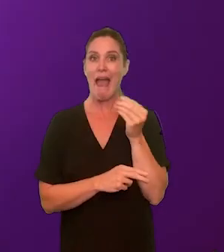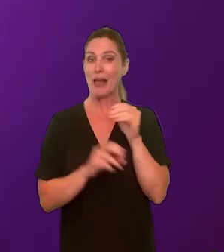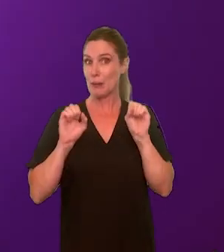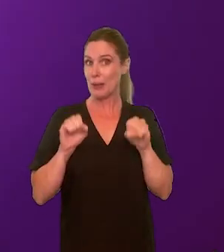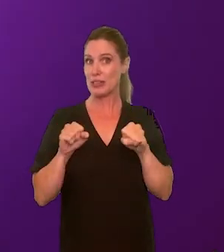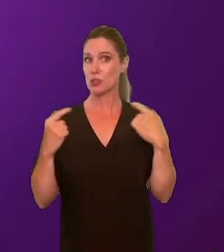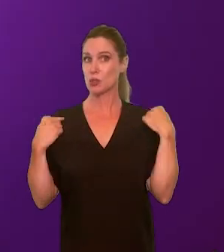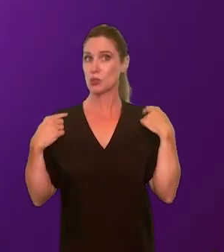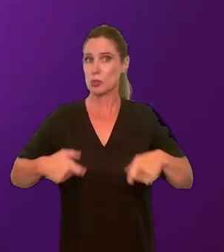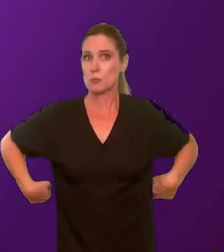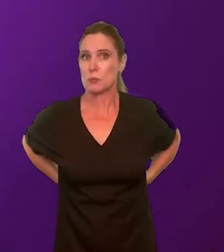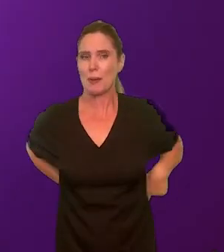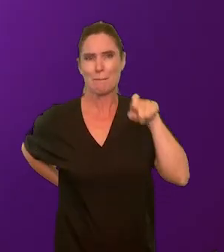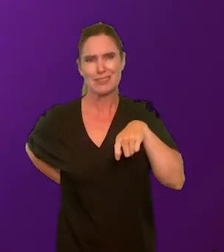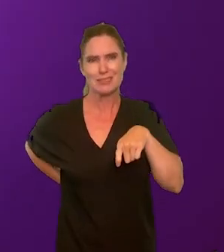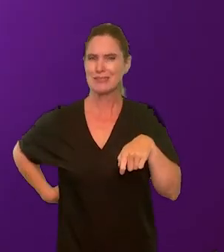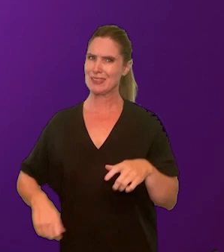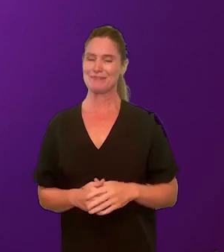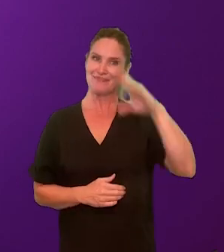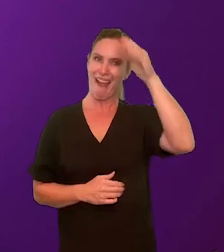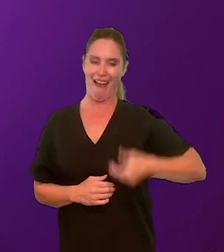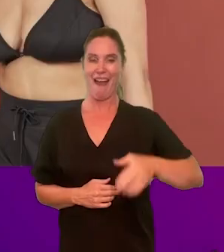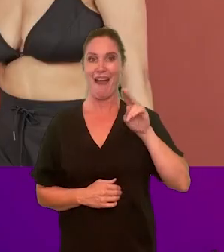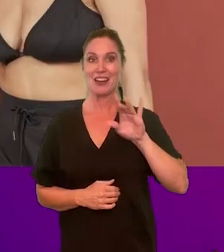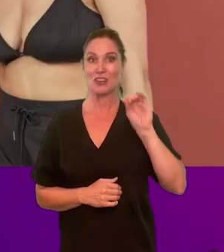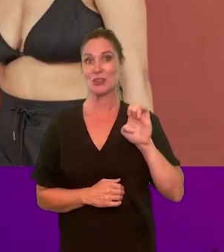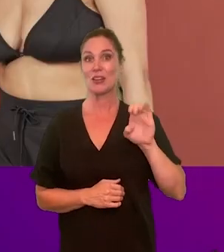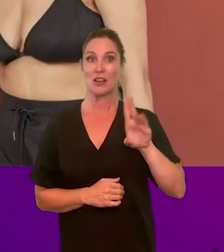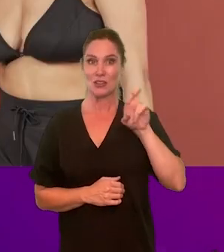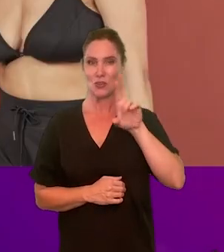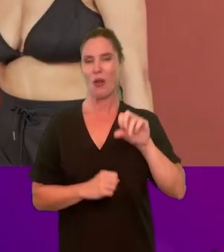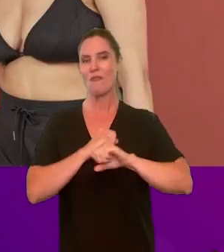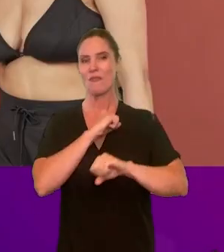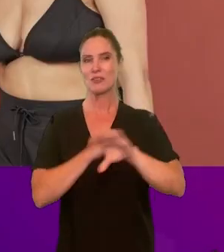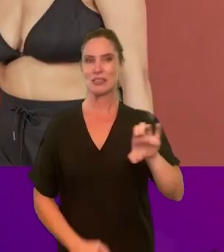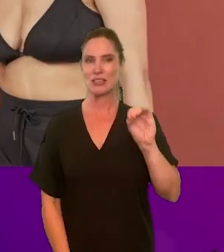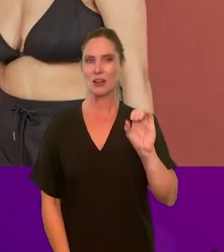Hi, I'm Nicole Cuervo, founder and CEO of Springrose. We design adaptive intimate apparel